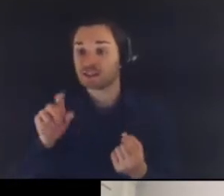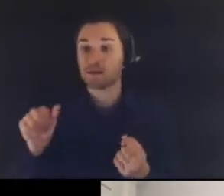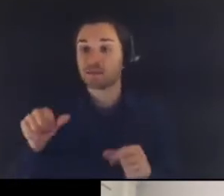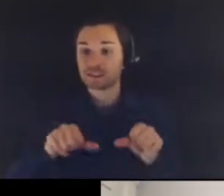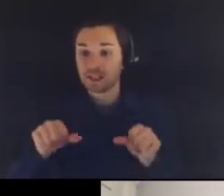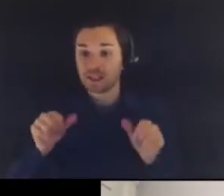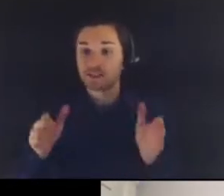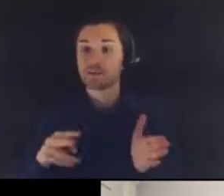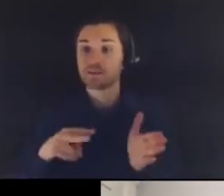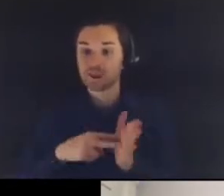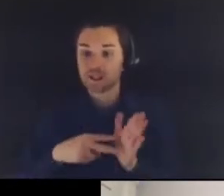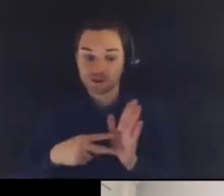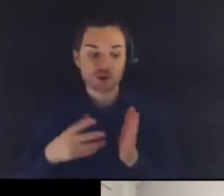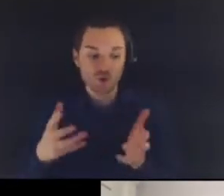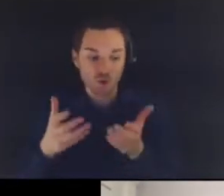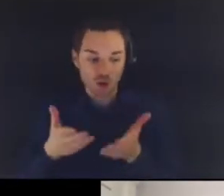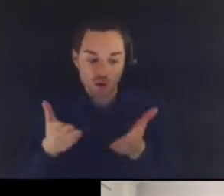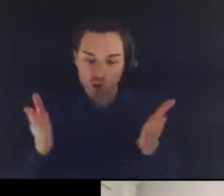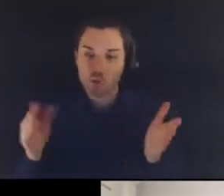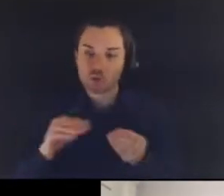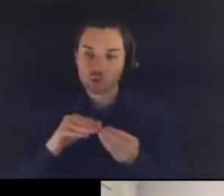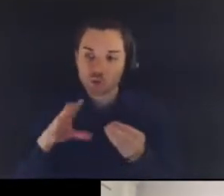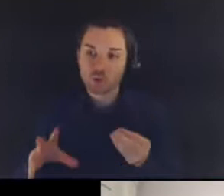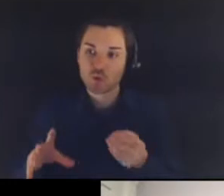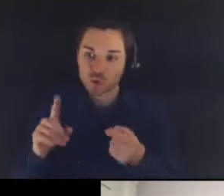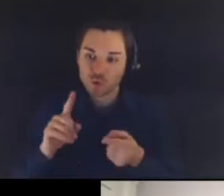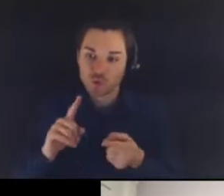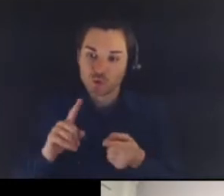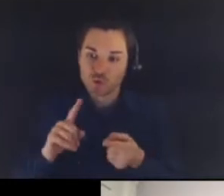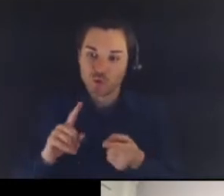to avoid falling through the cracks in the systems. There is obviously a lot of room